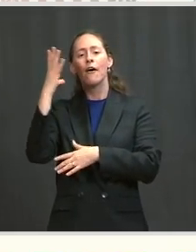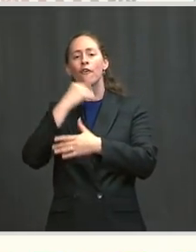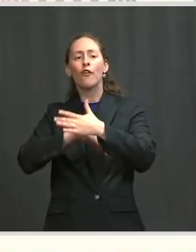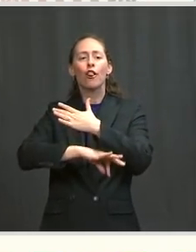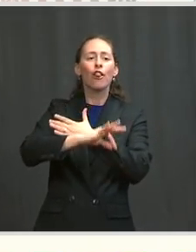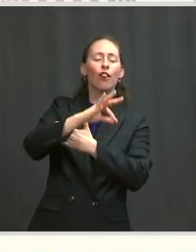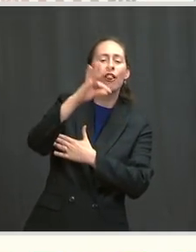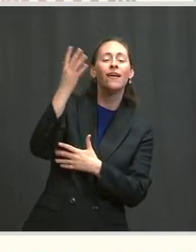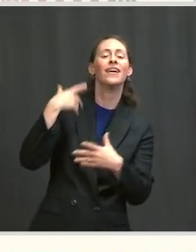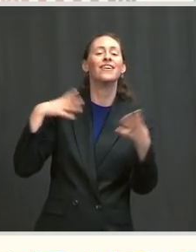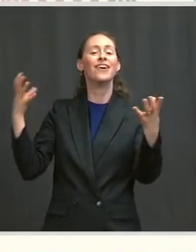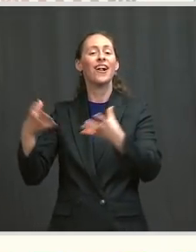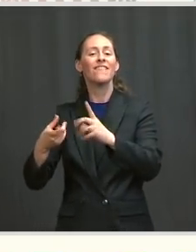and we make our communities better.